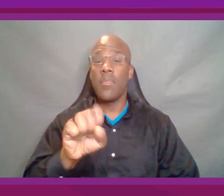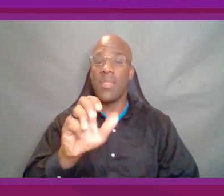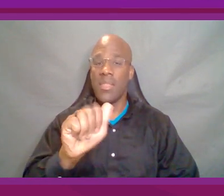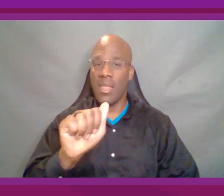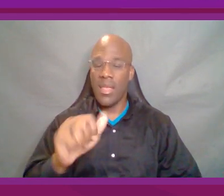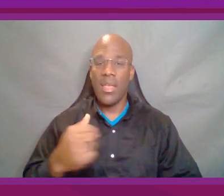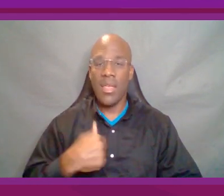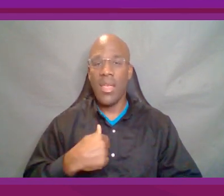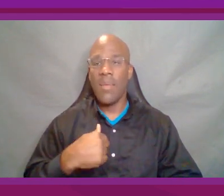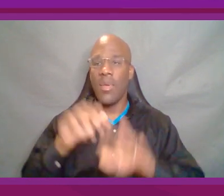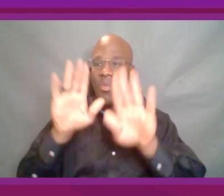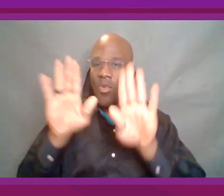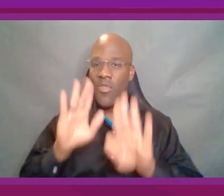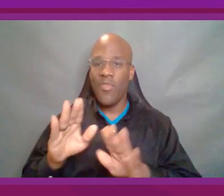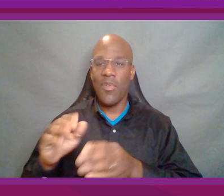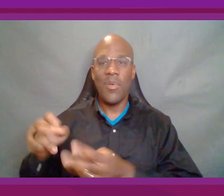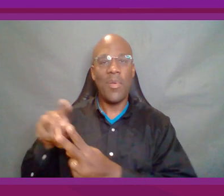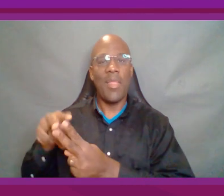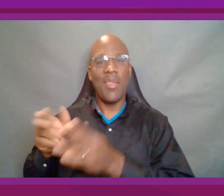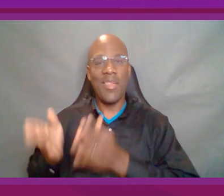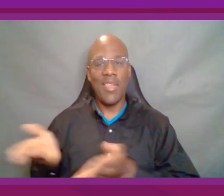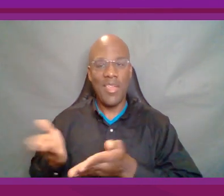conversation with my wonderful colleague here at the World Institute on Disability,